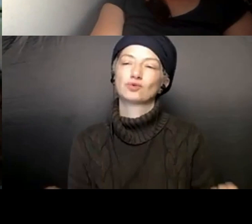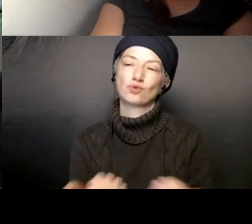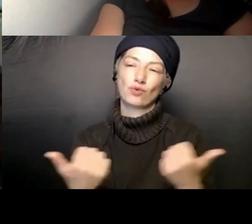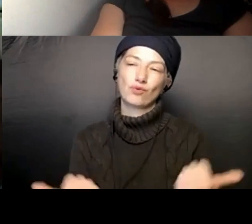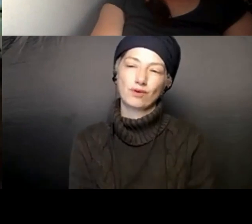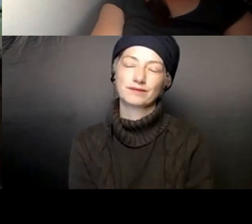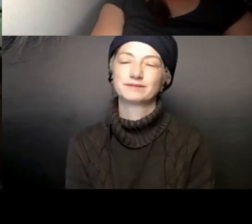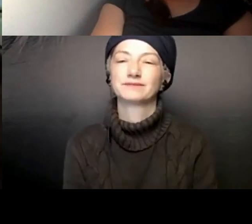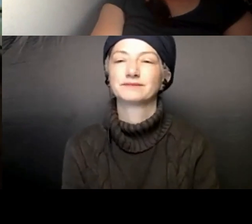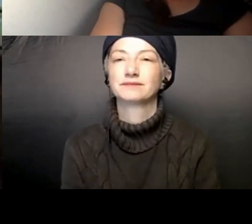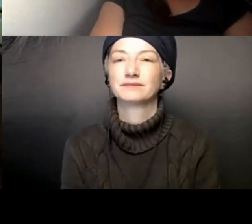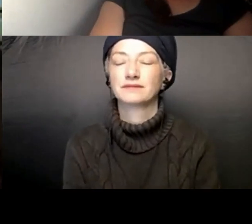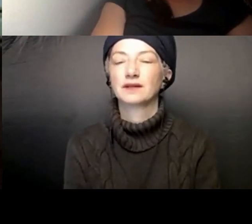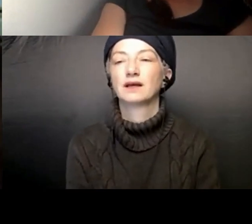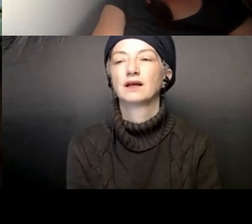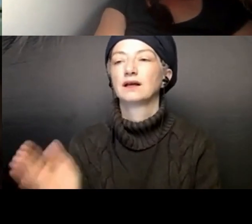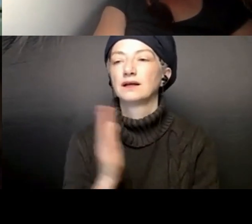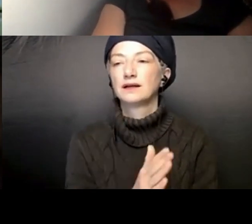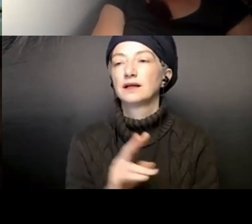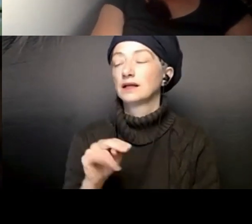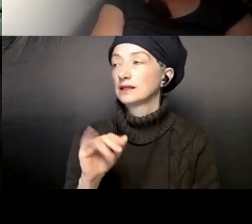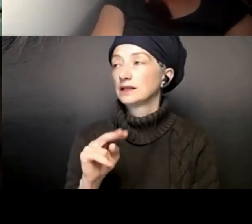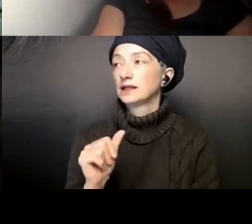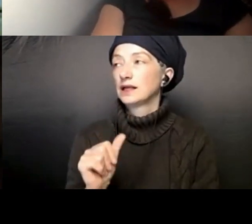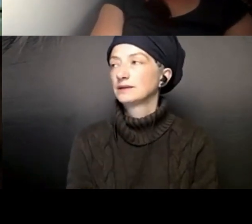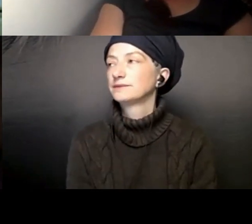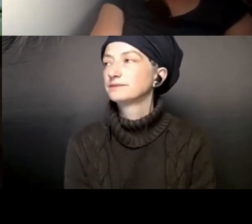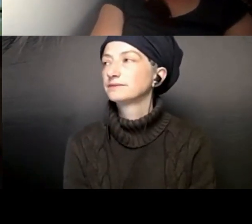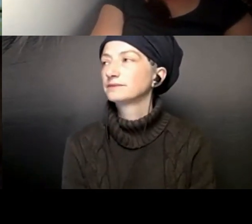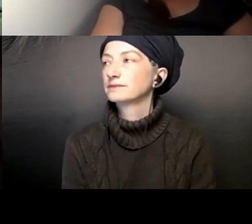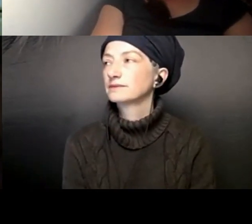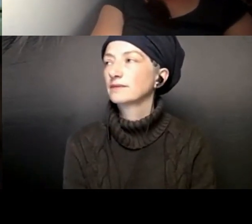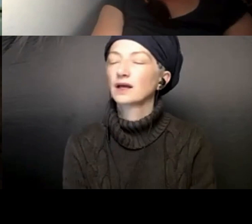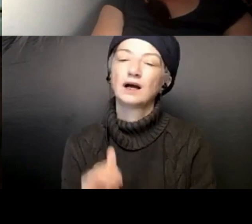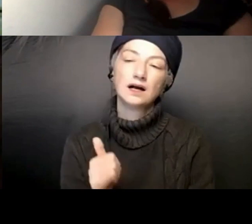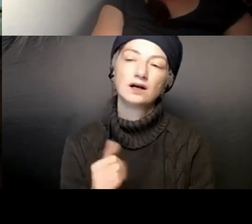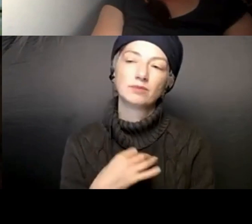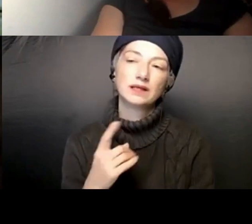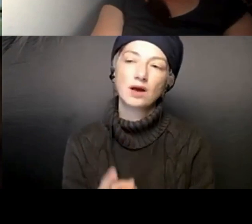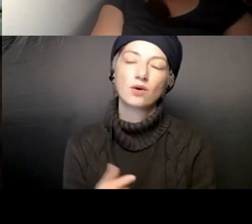Nina Mühlemann: Yeah. This is Nina speaking. I mean, for me as well. For me it was super important